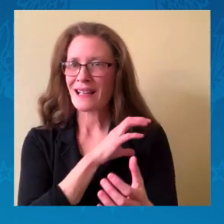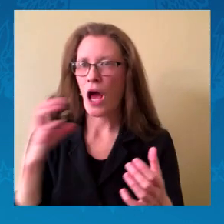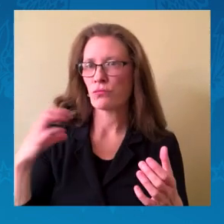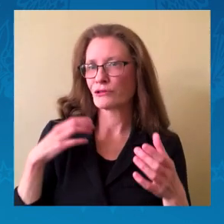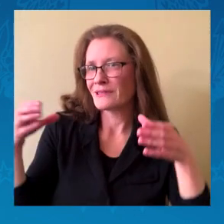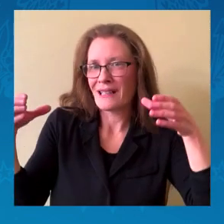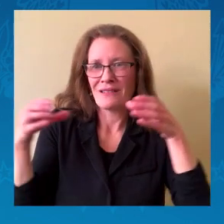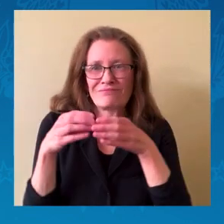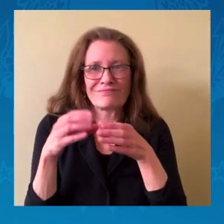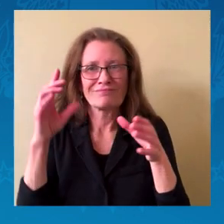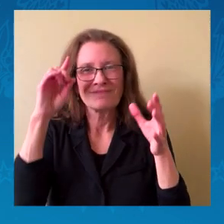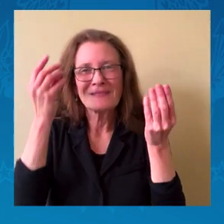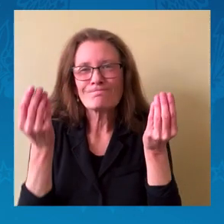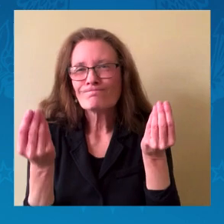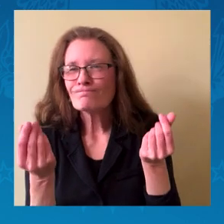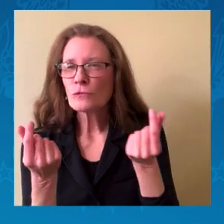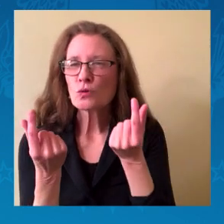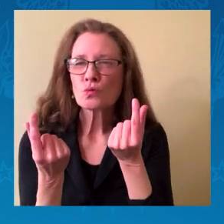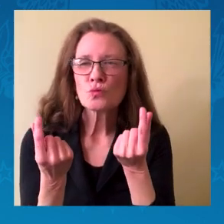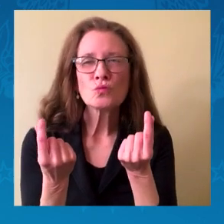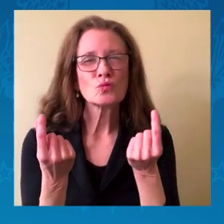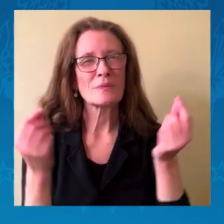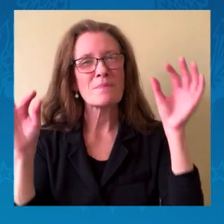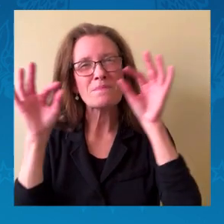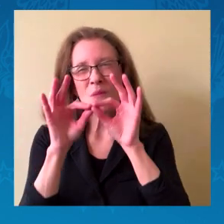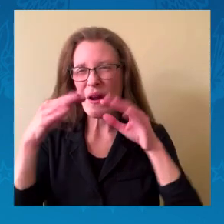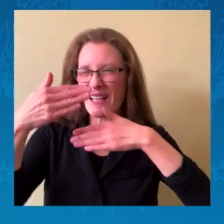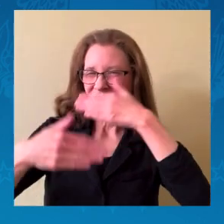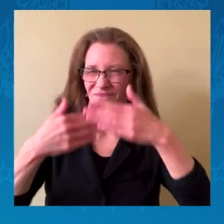commercial activity, and that is about encouraging